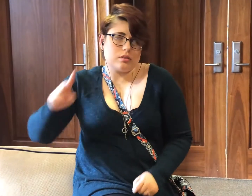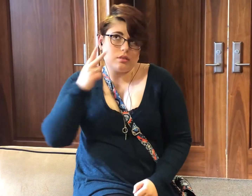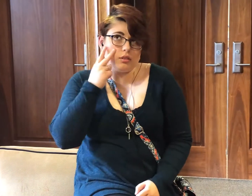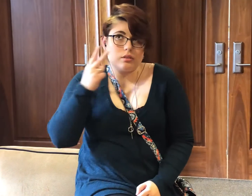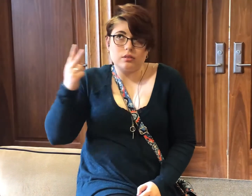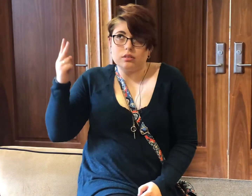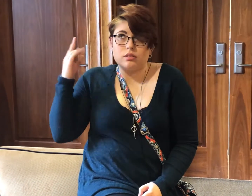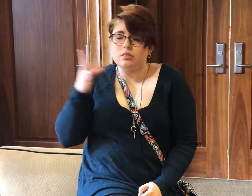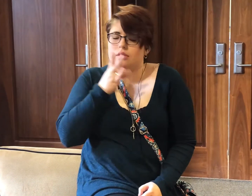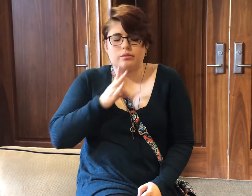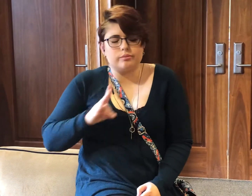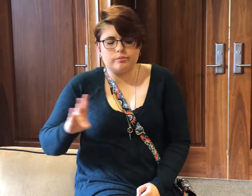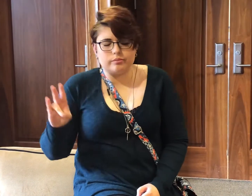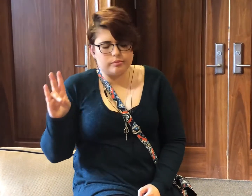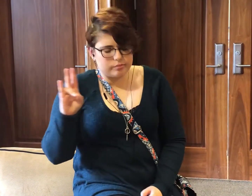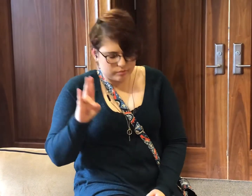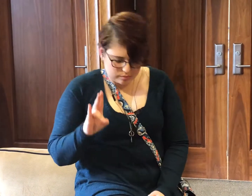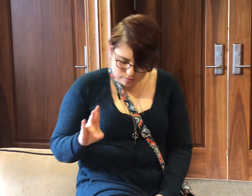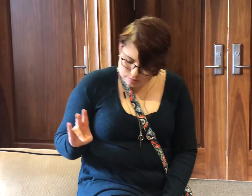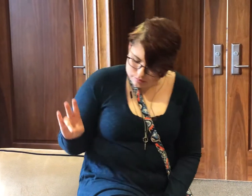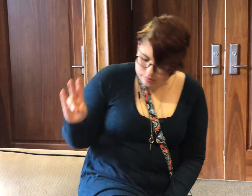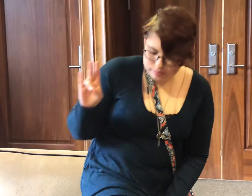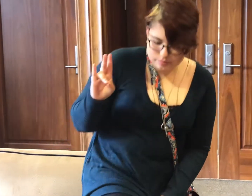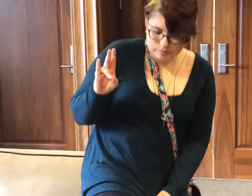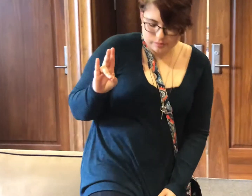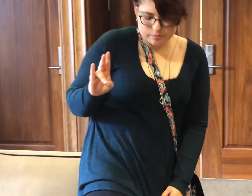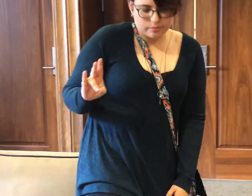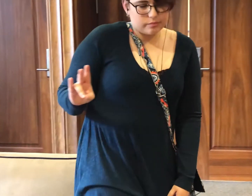lonely Once I was seven years old